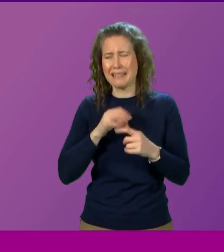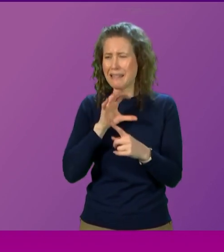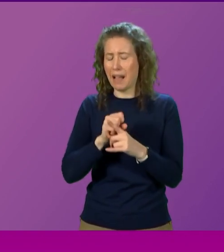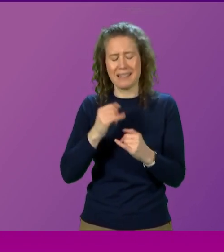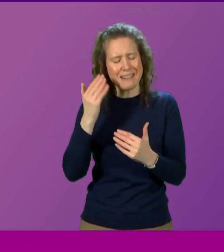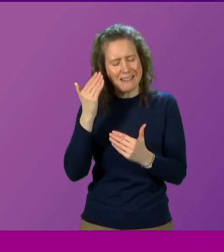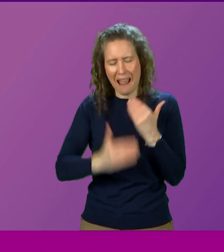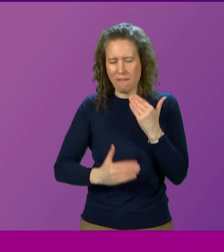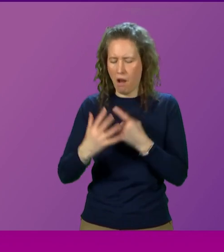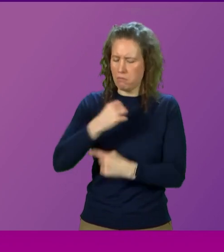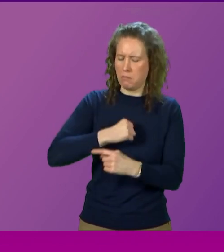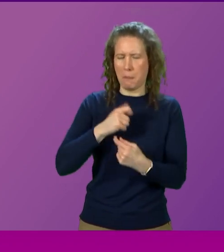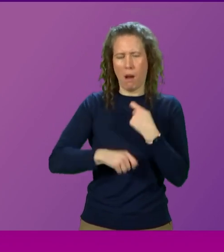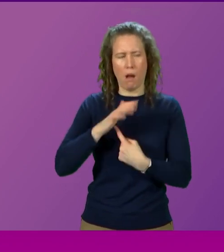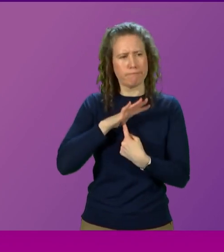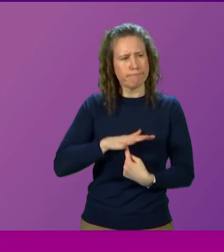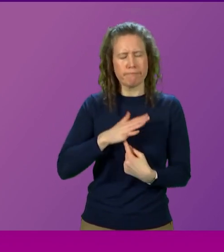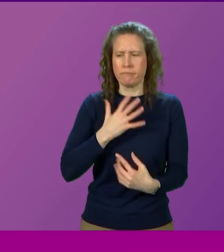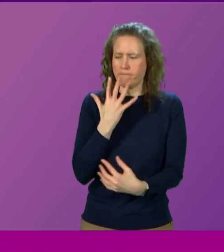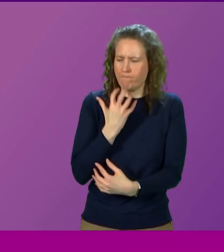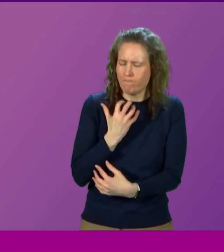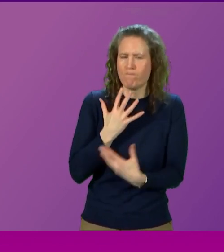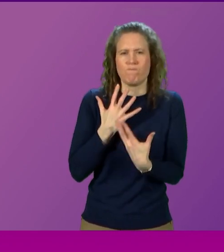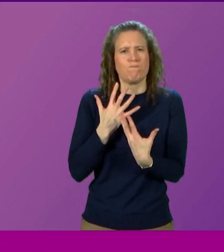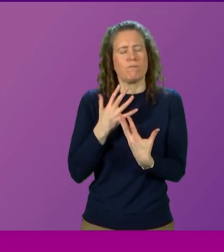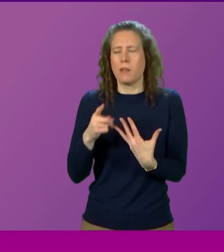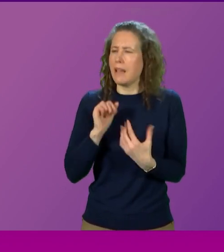to dim their spirit and their love for and capacity for life.